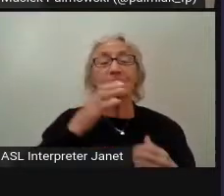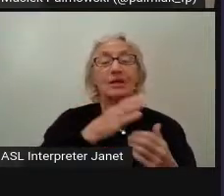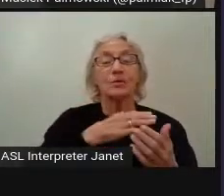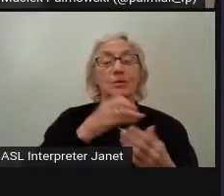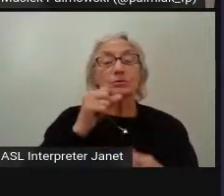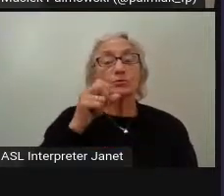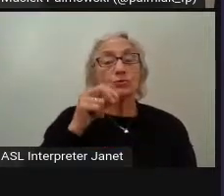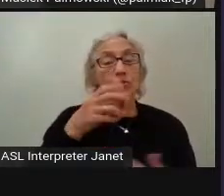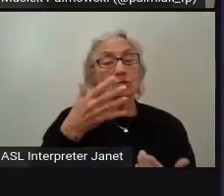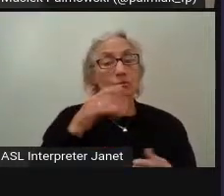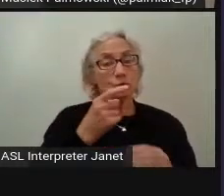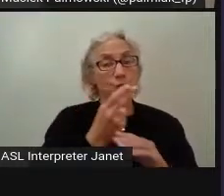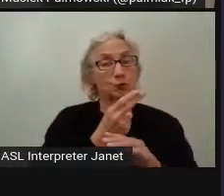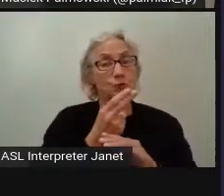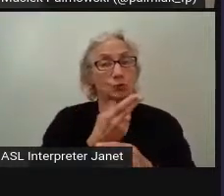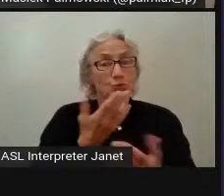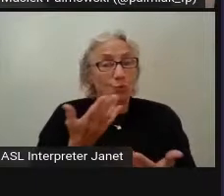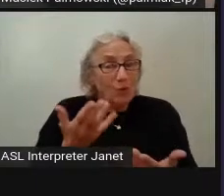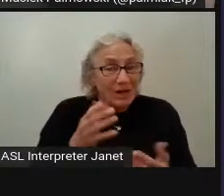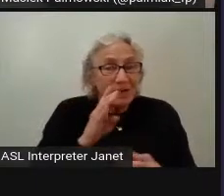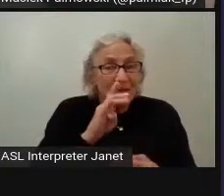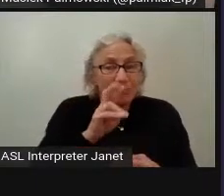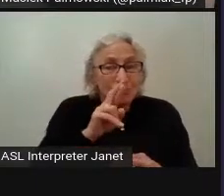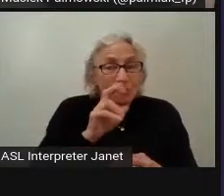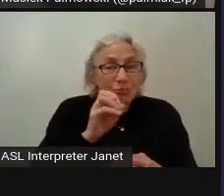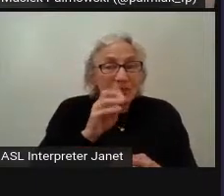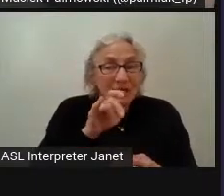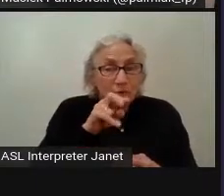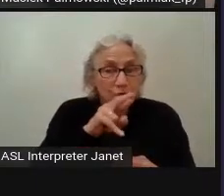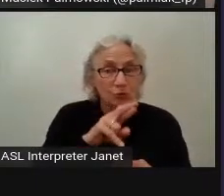We will drink a lot of coffee during this waiting time. So what should we use?